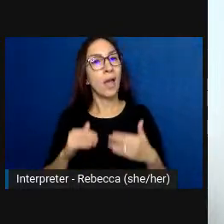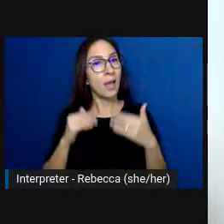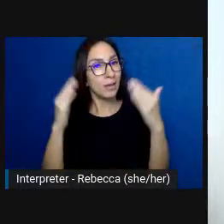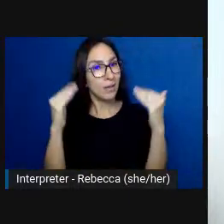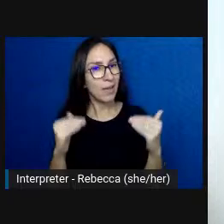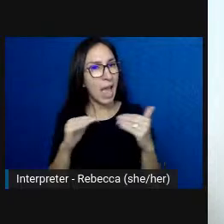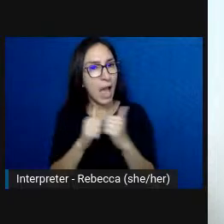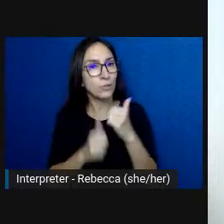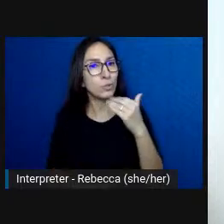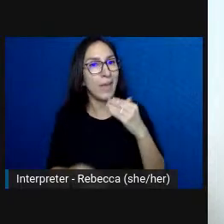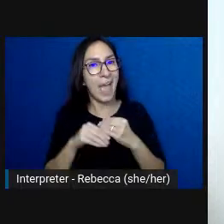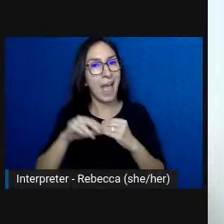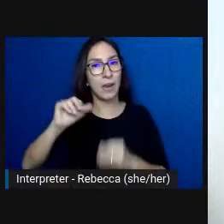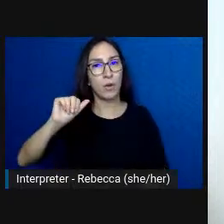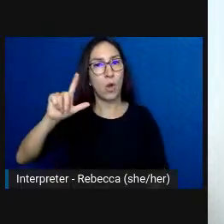regardless of disability .